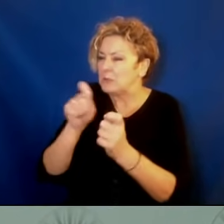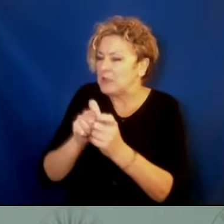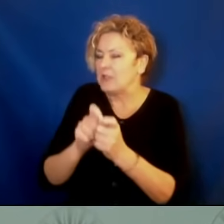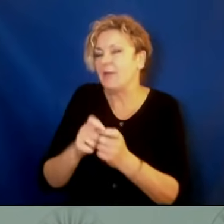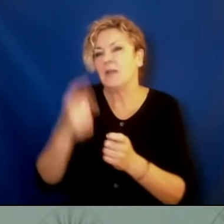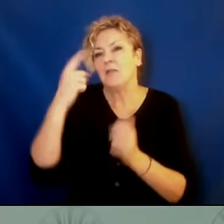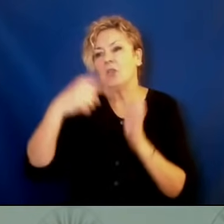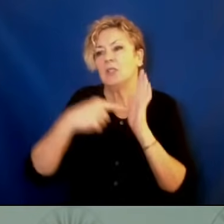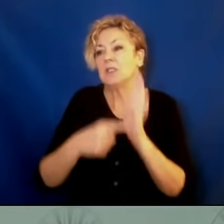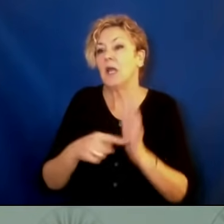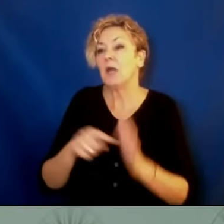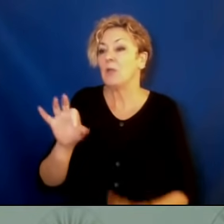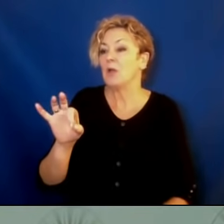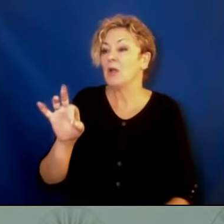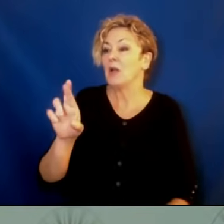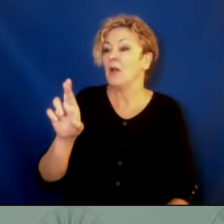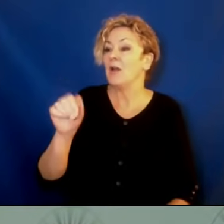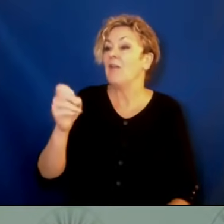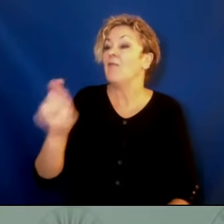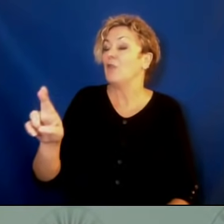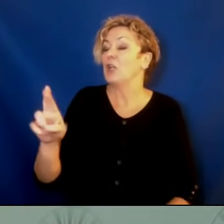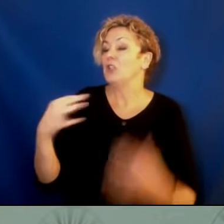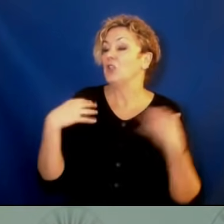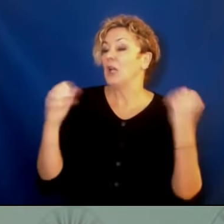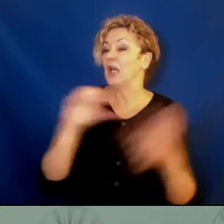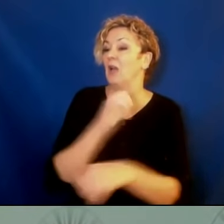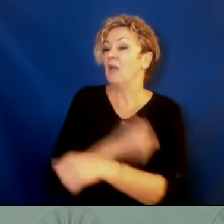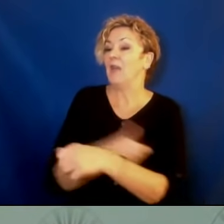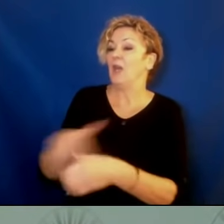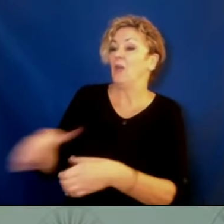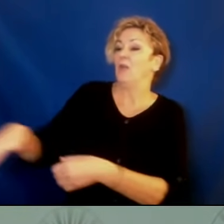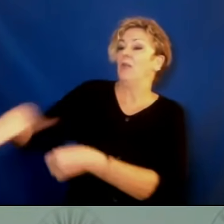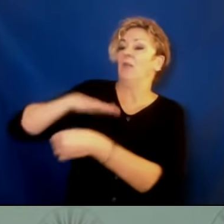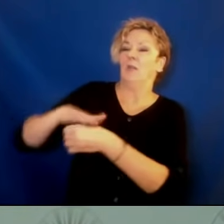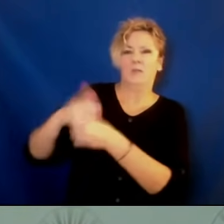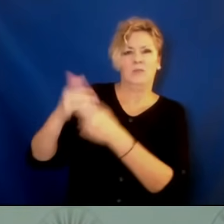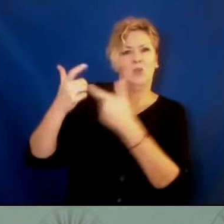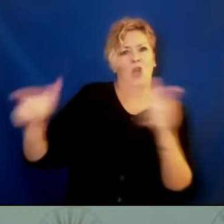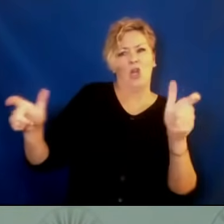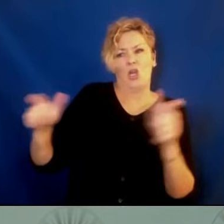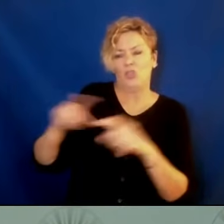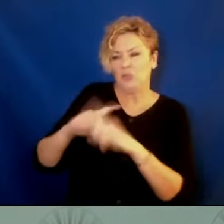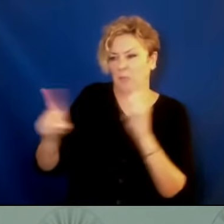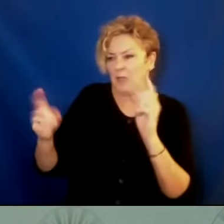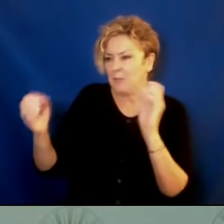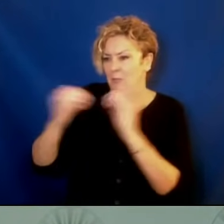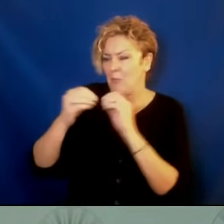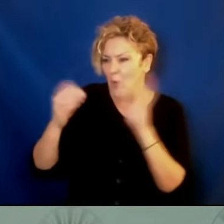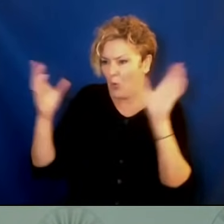Thank you. The next question comes from Richard from Global News.